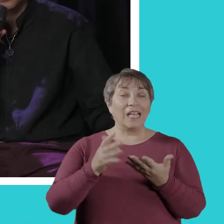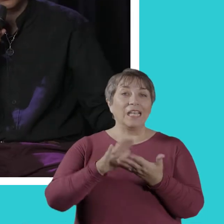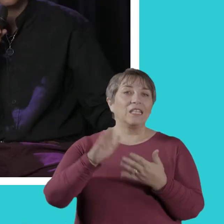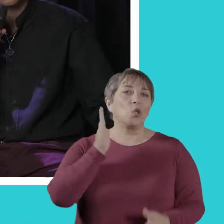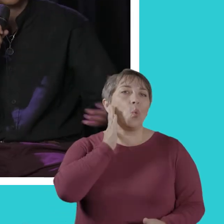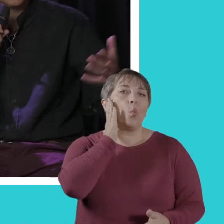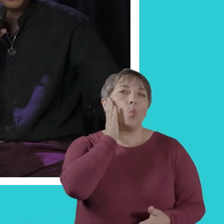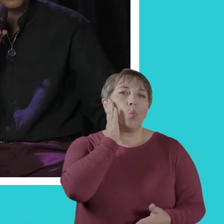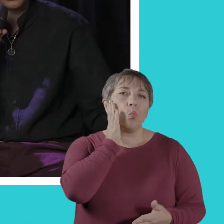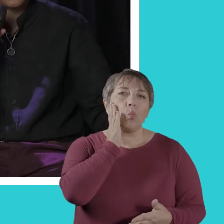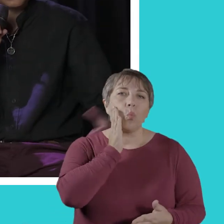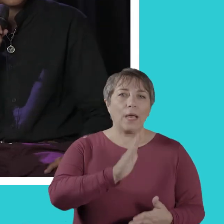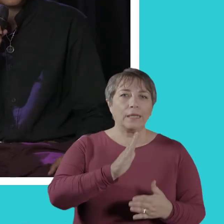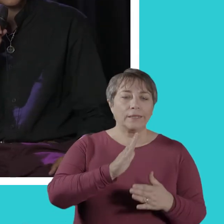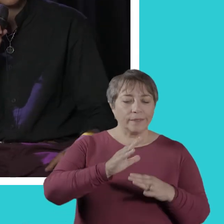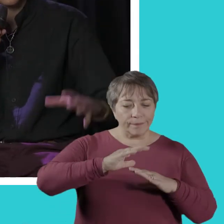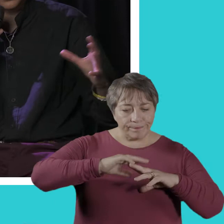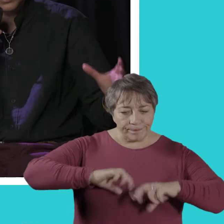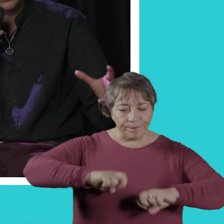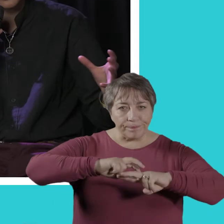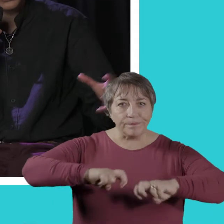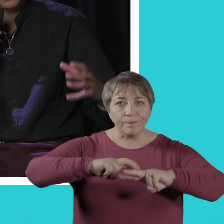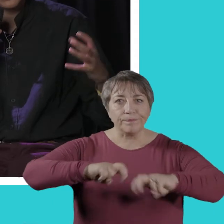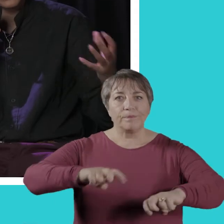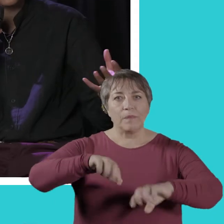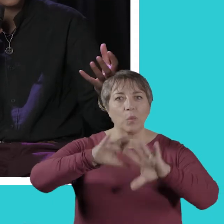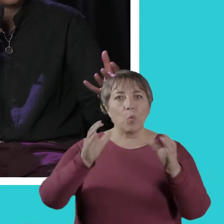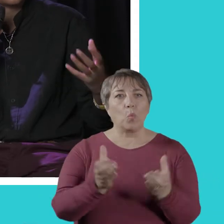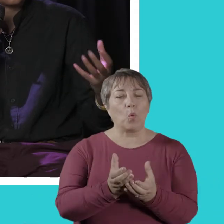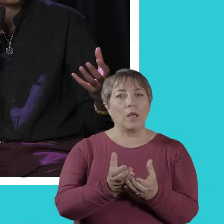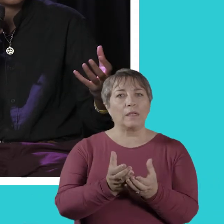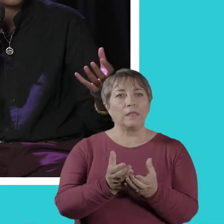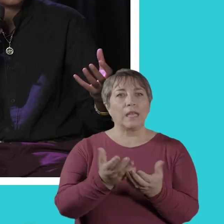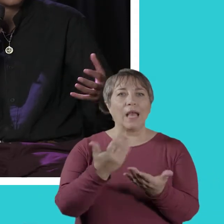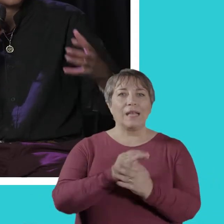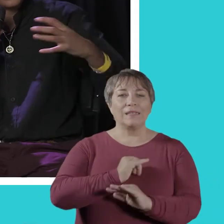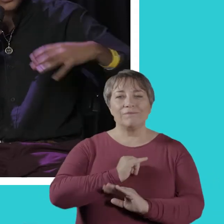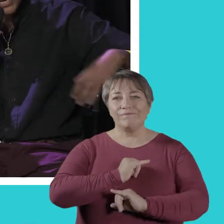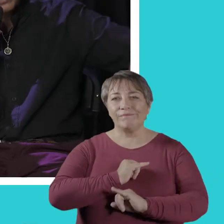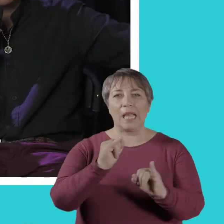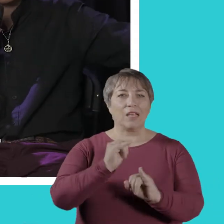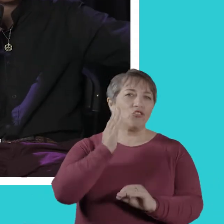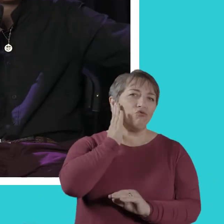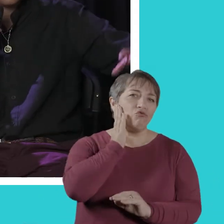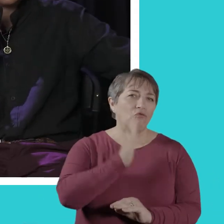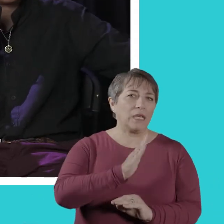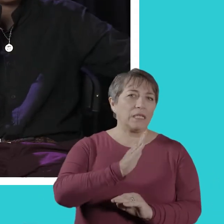psychology in the therapeutic world and one of the things that I'm doing is building anti-racism as a core competence into the training program for upcoming clinical